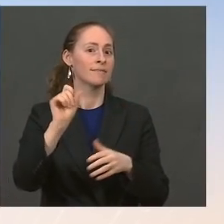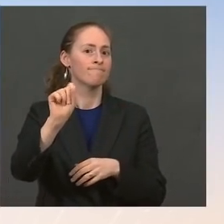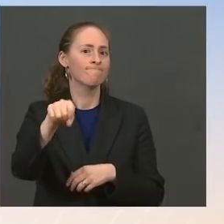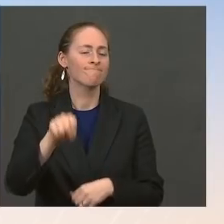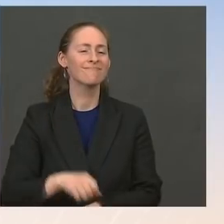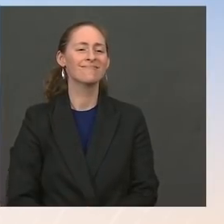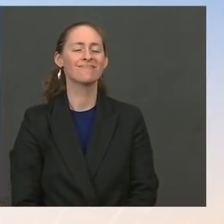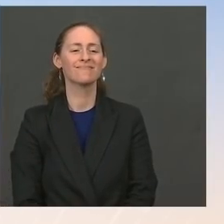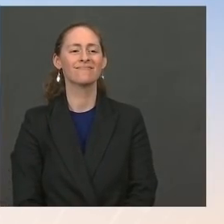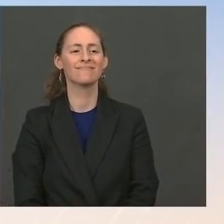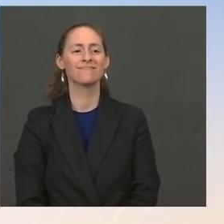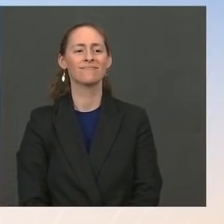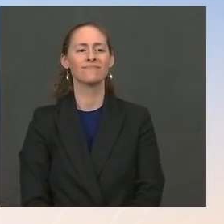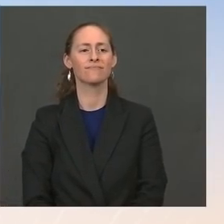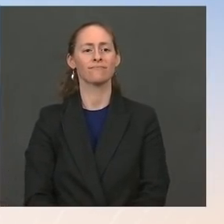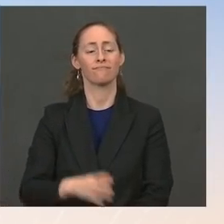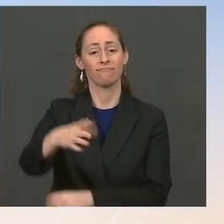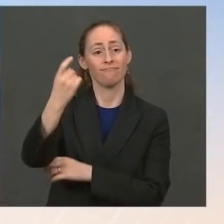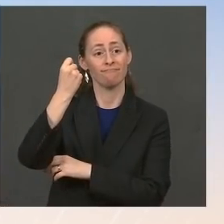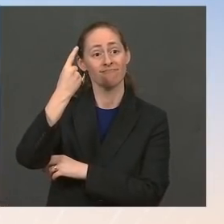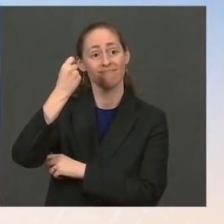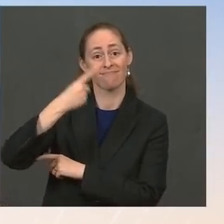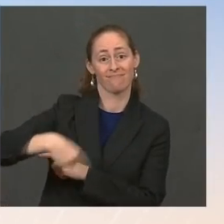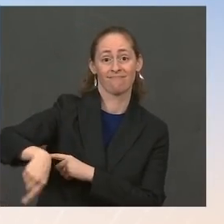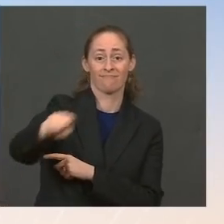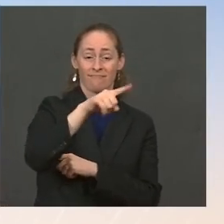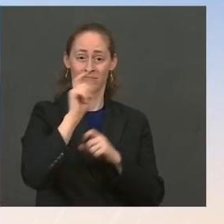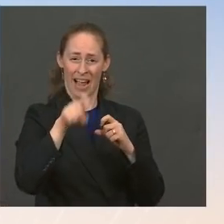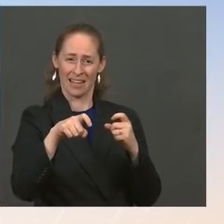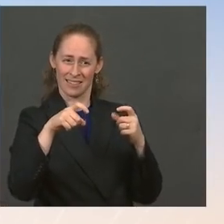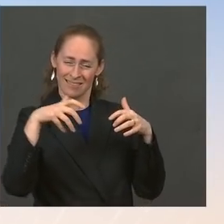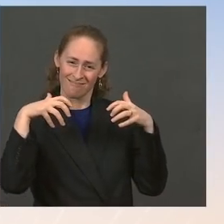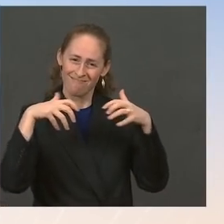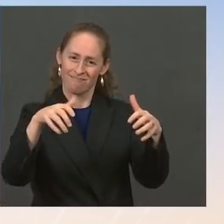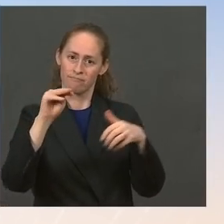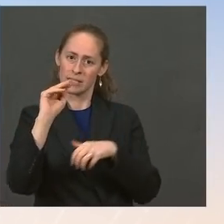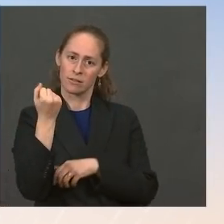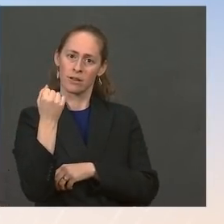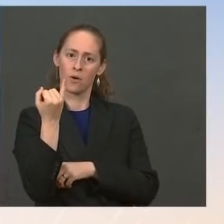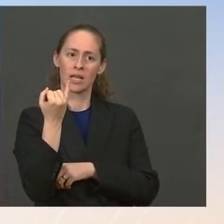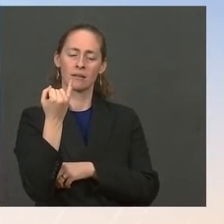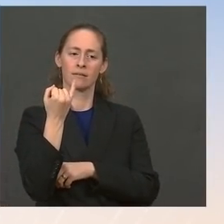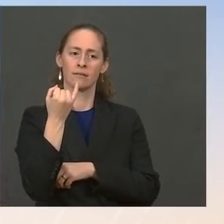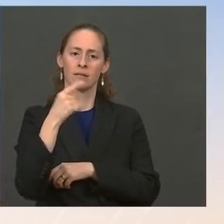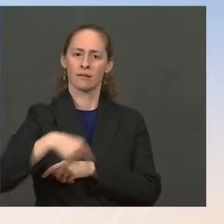of members in the Senate -- all -- every single Democrat -- to support something to get it across the finish line.